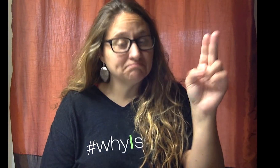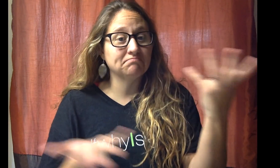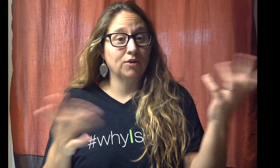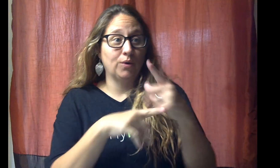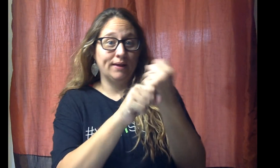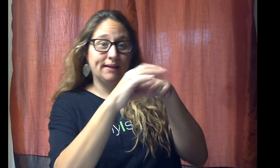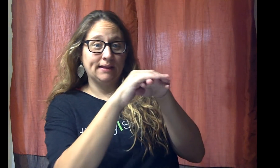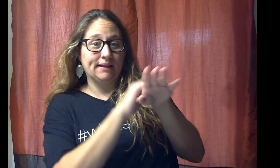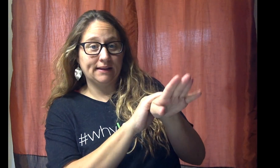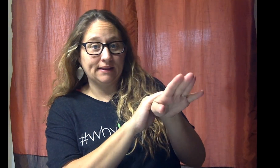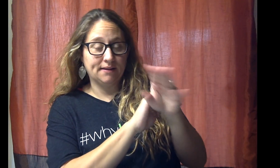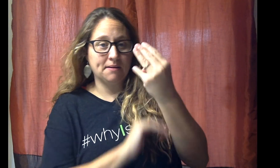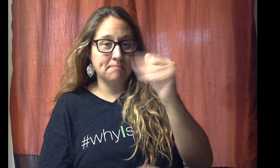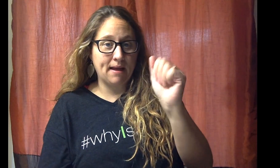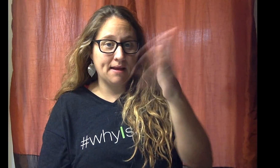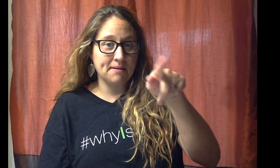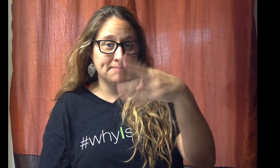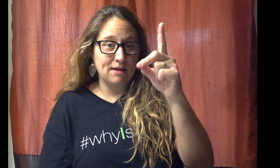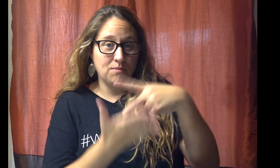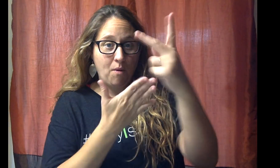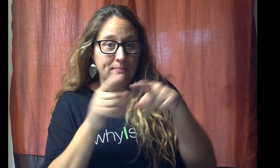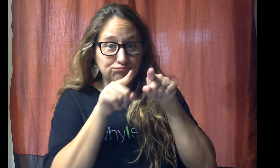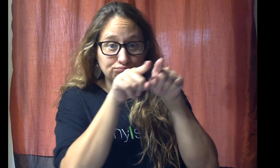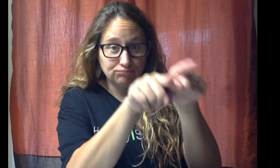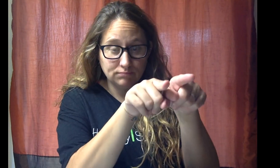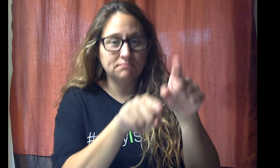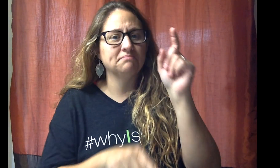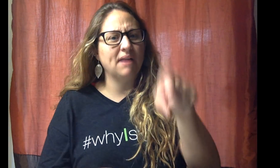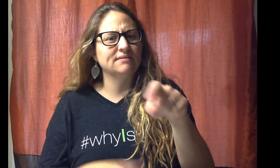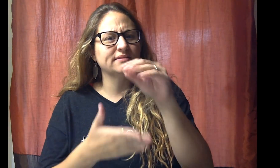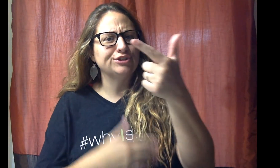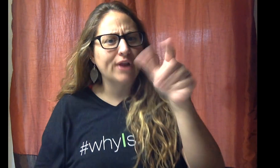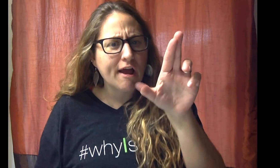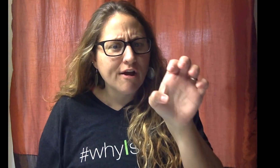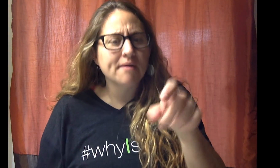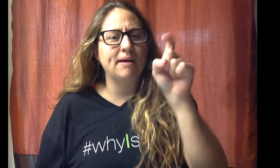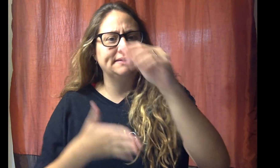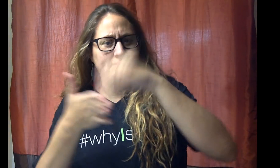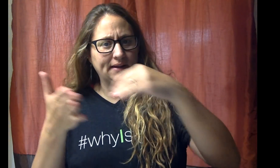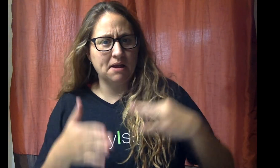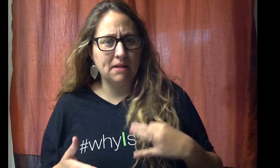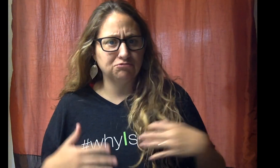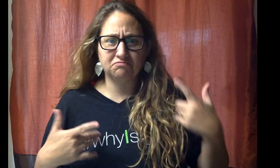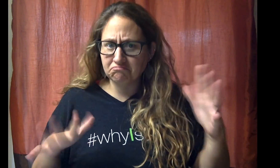To get in their MA/PhD program, I had to take the GRE, and filled out a lot of applications.